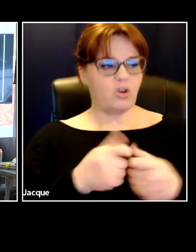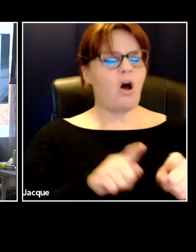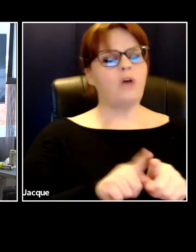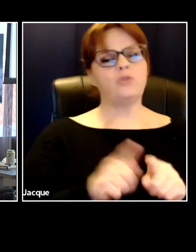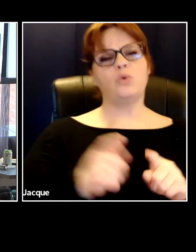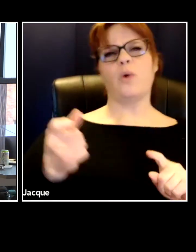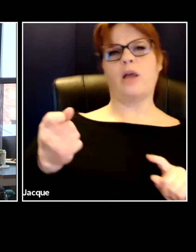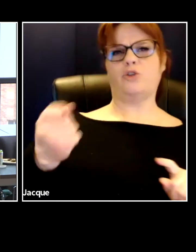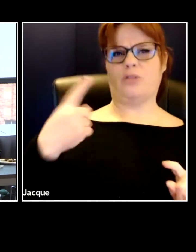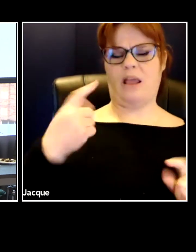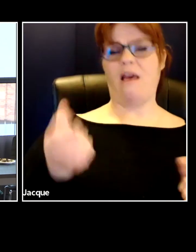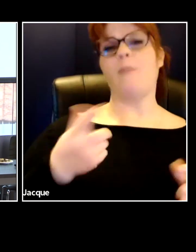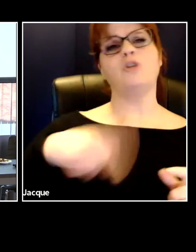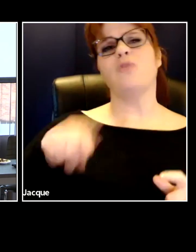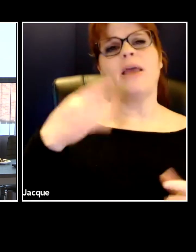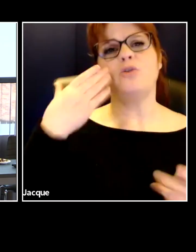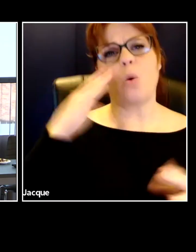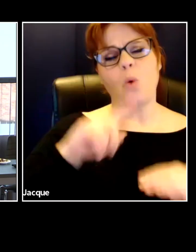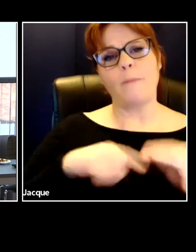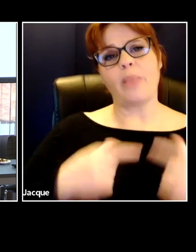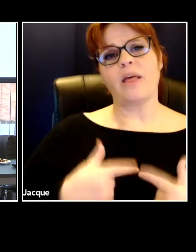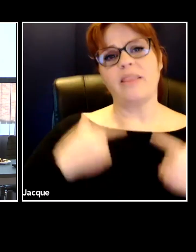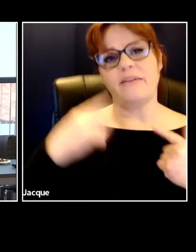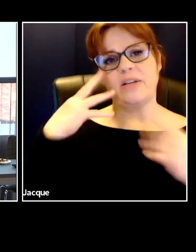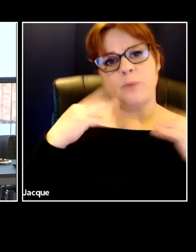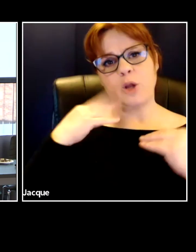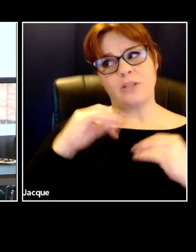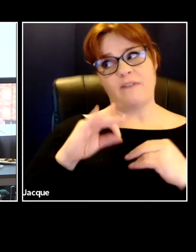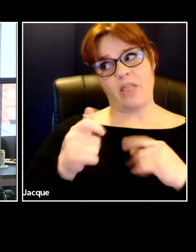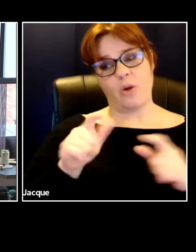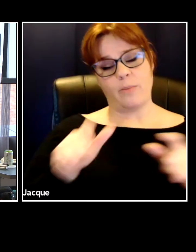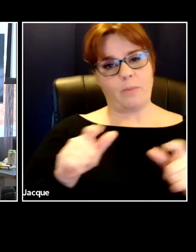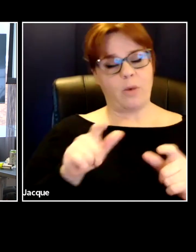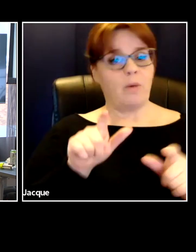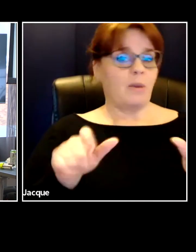know about the lived experience of other people perhaps people with disabilities who ride transit